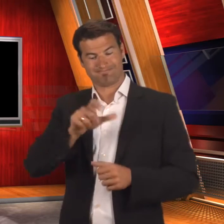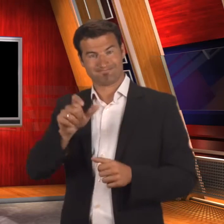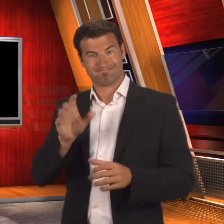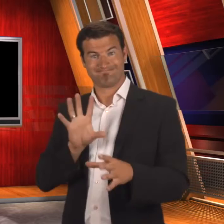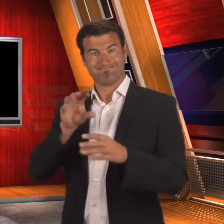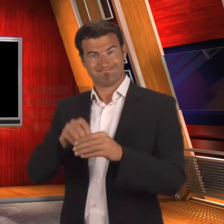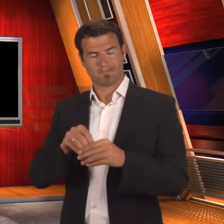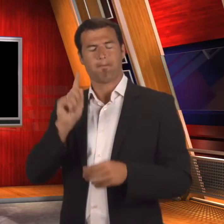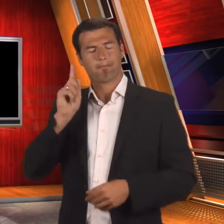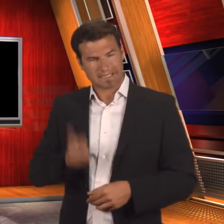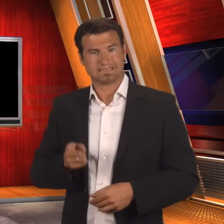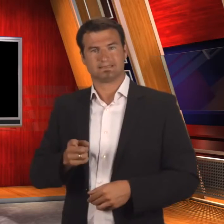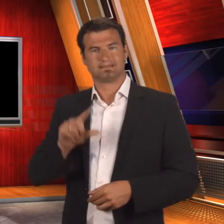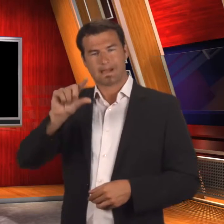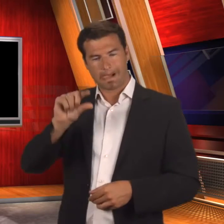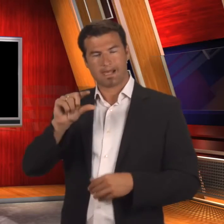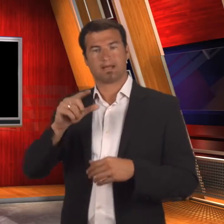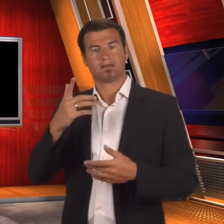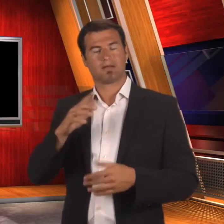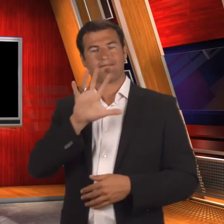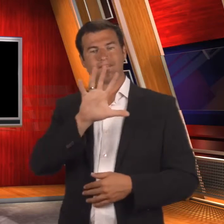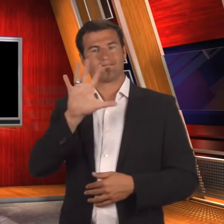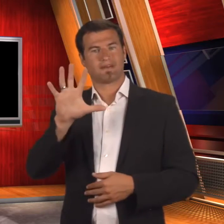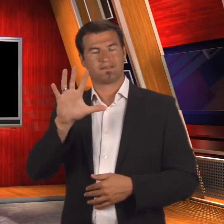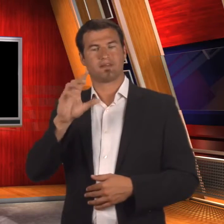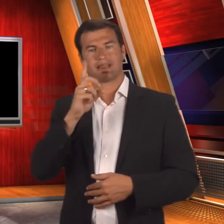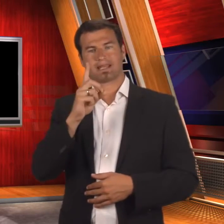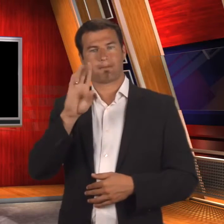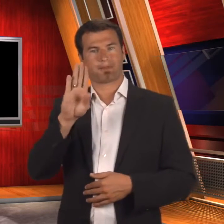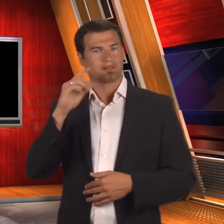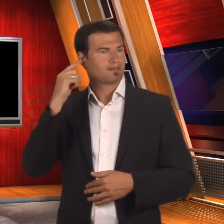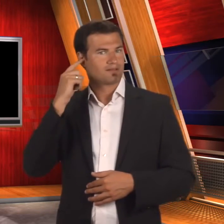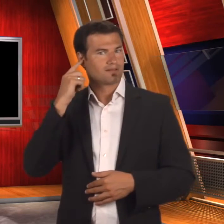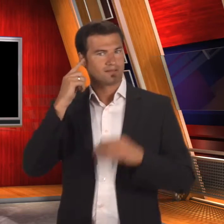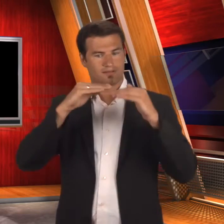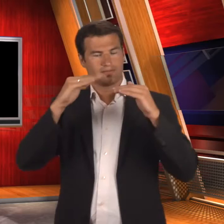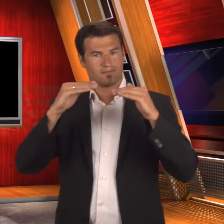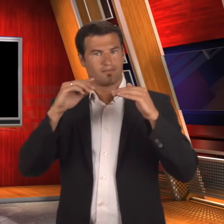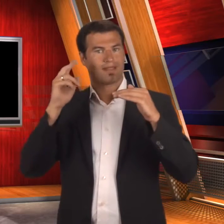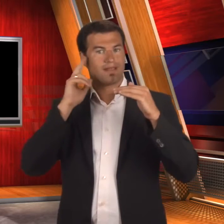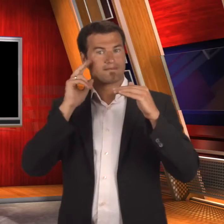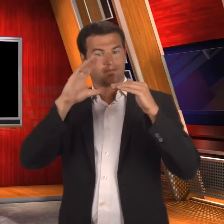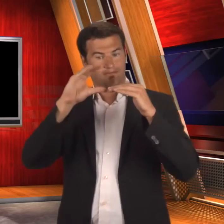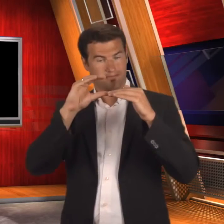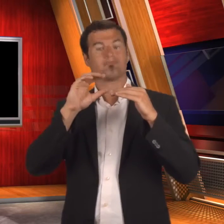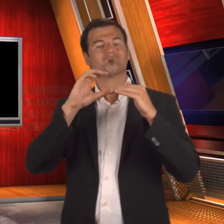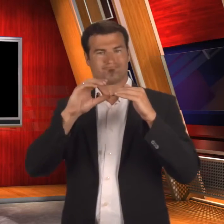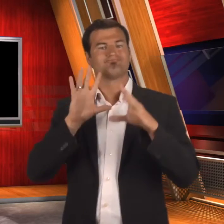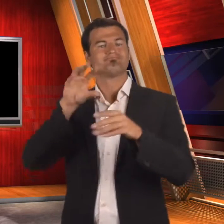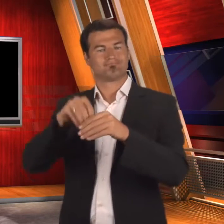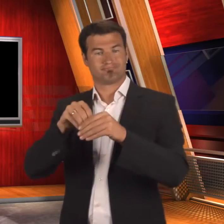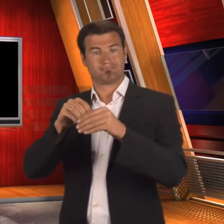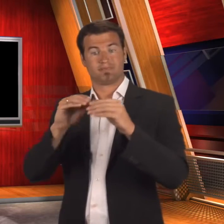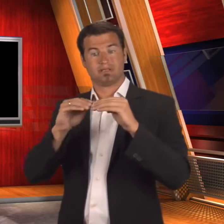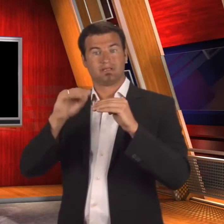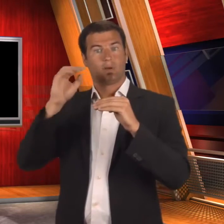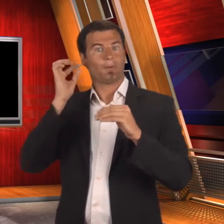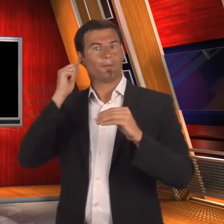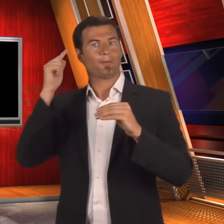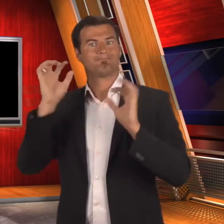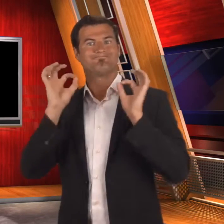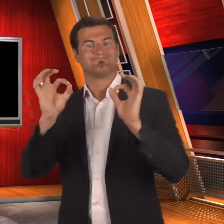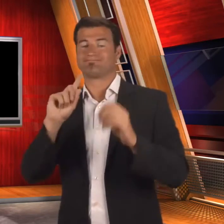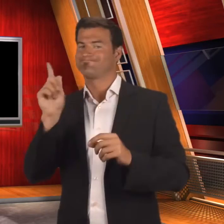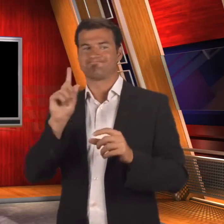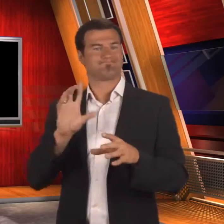Our athletes must be at least 55 decibels